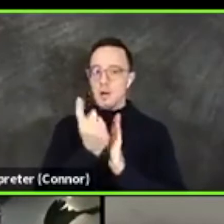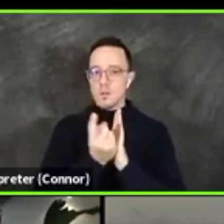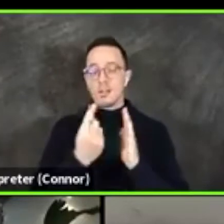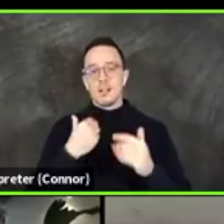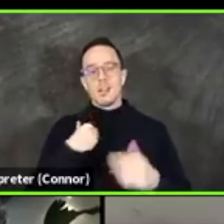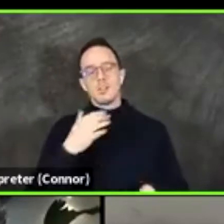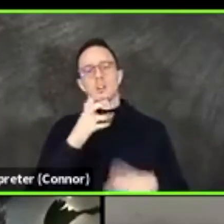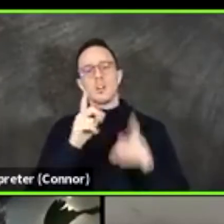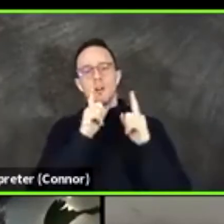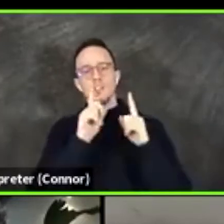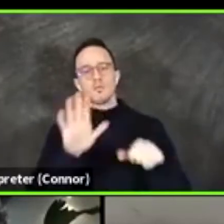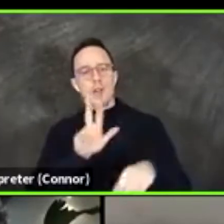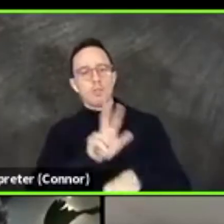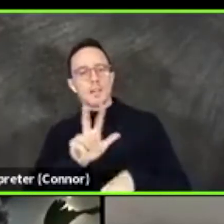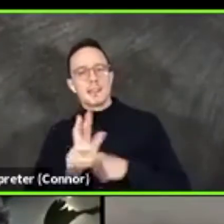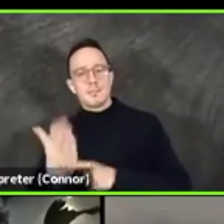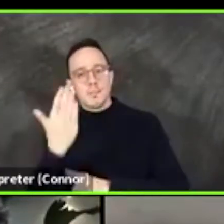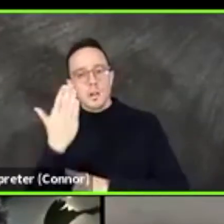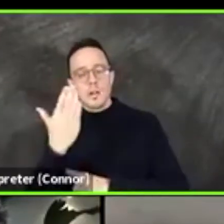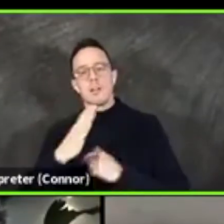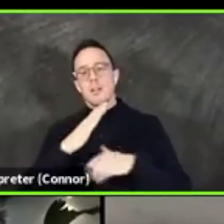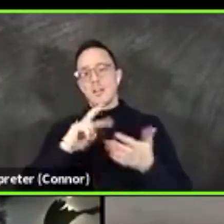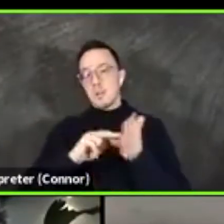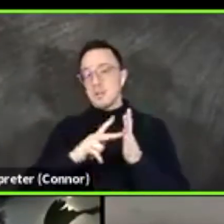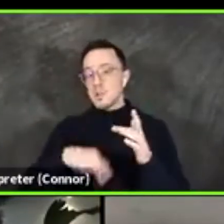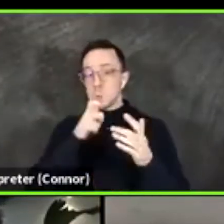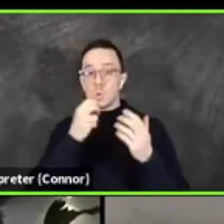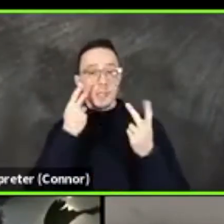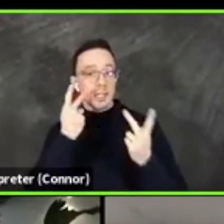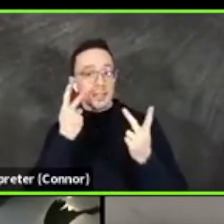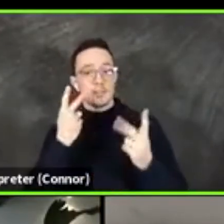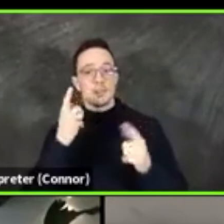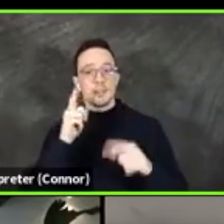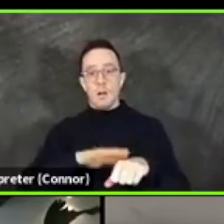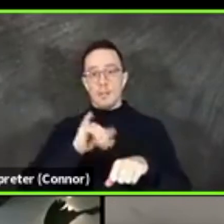ABOUT WHAT IT MEANS TO BE A GUEST ON THE LANDS THAT WE ARE GATHERED AND WE VISION,